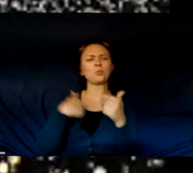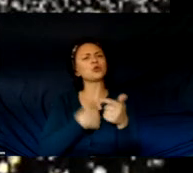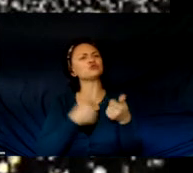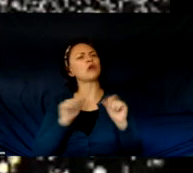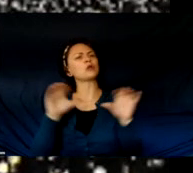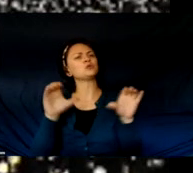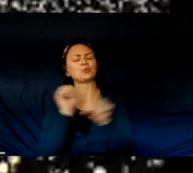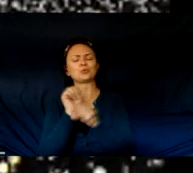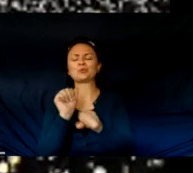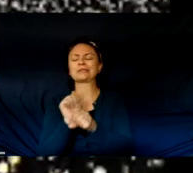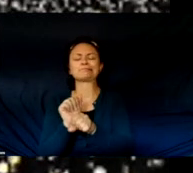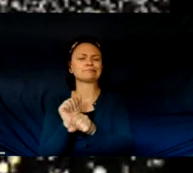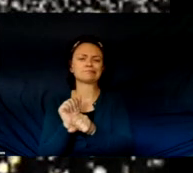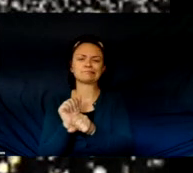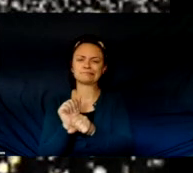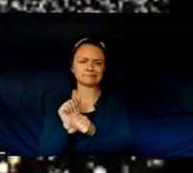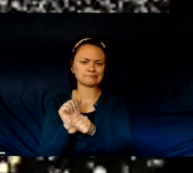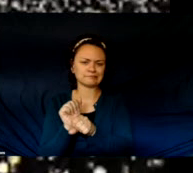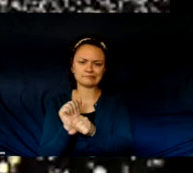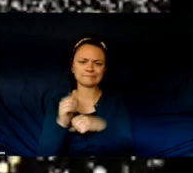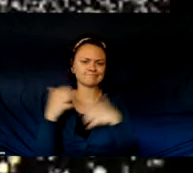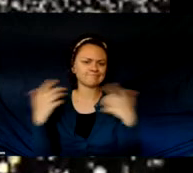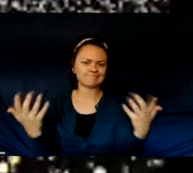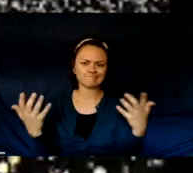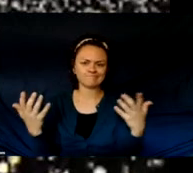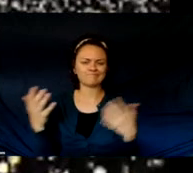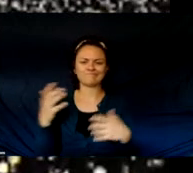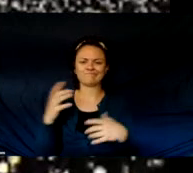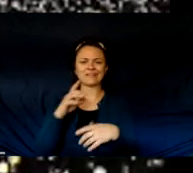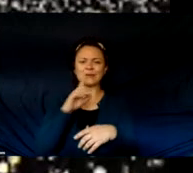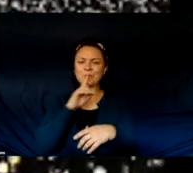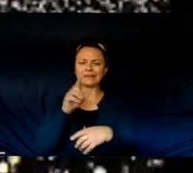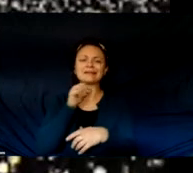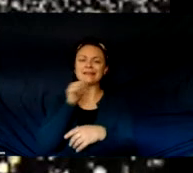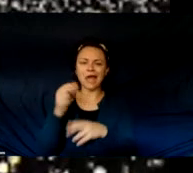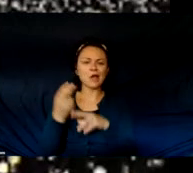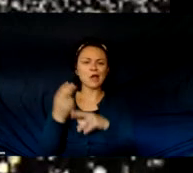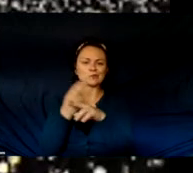They're not using DEIA practices